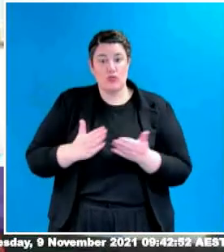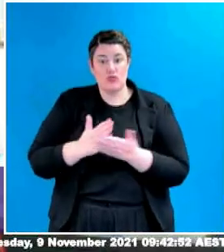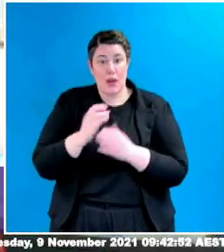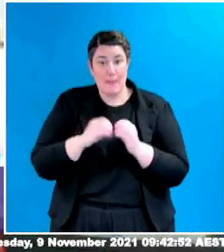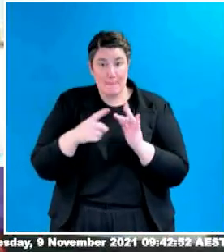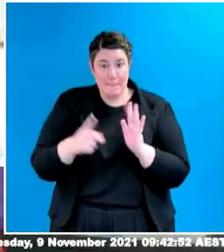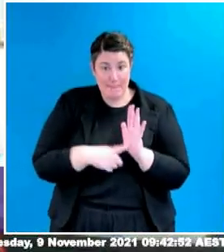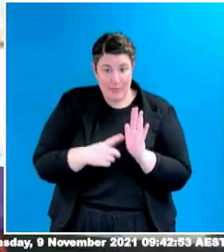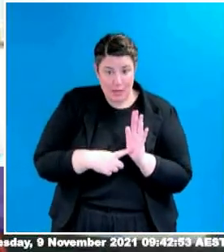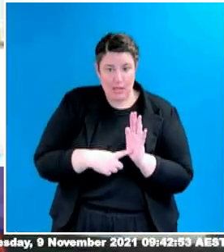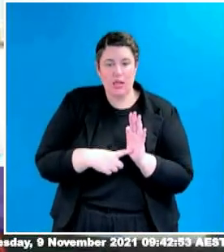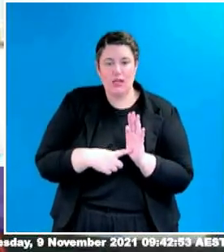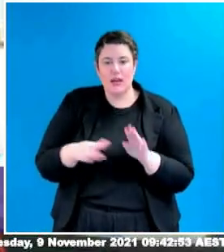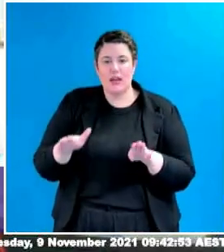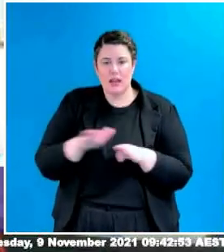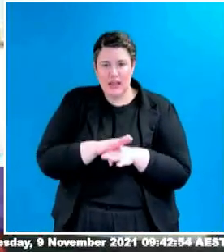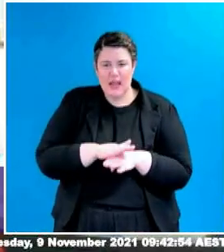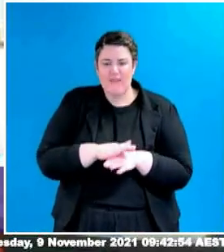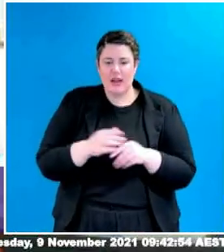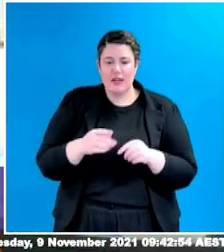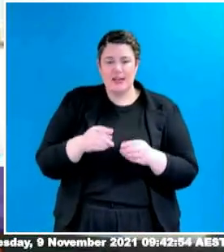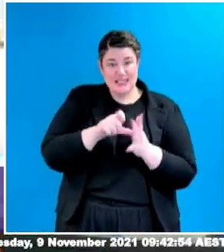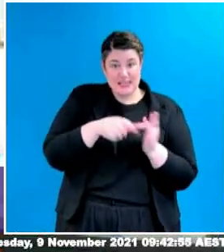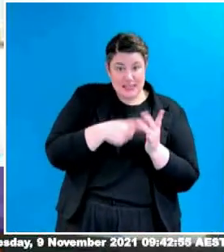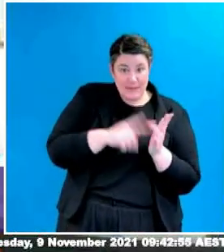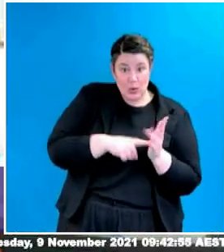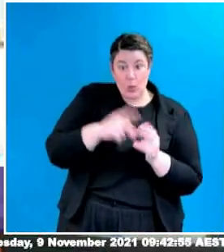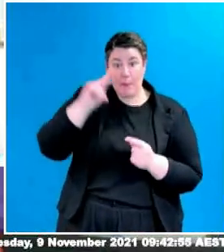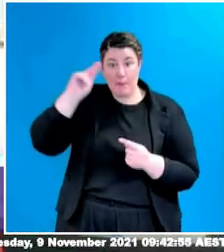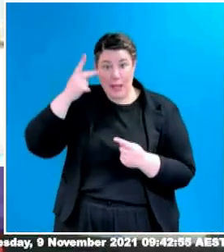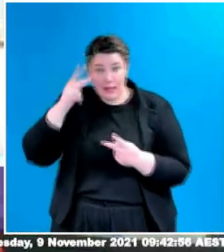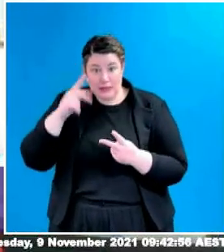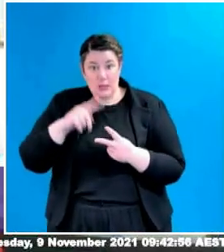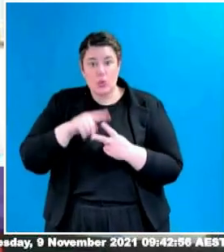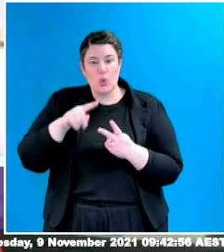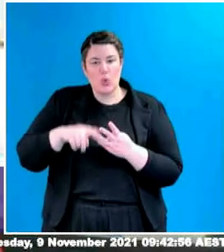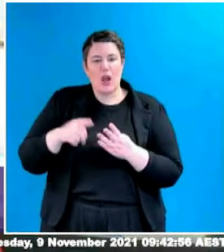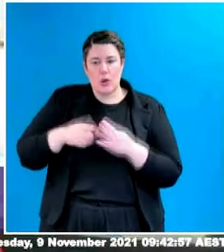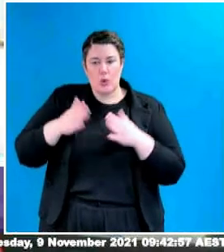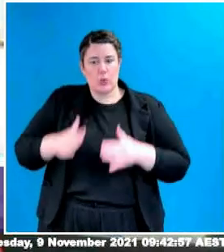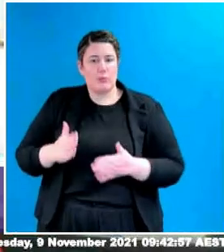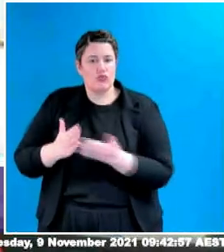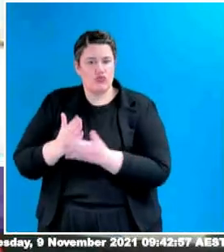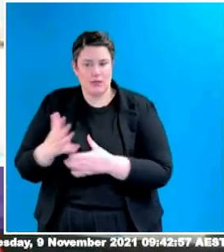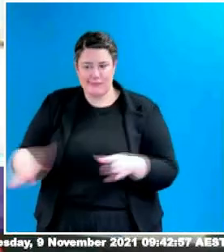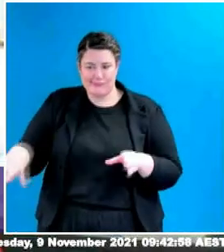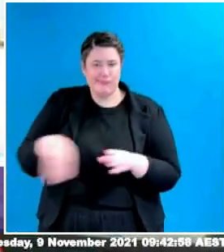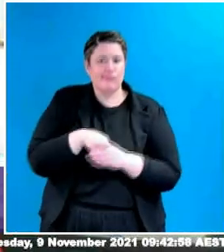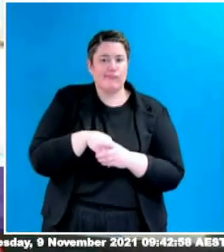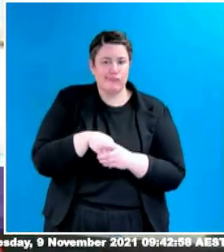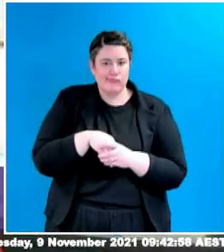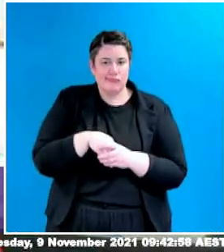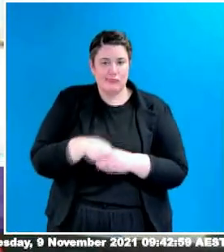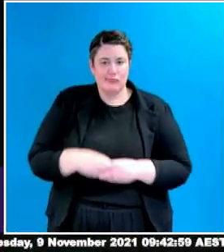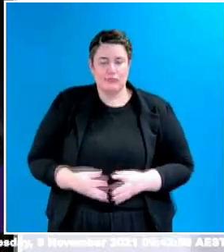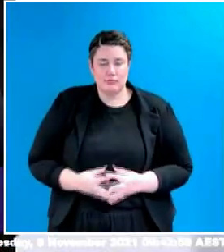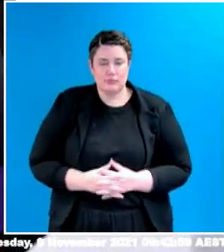civil and political rights, as well as economic, social and cultural rights. I want to ask you about the nature of the rights that were